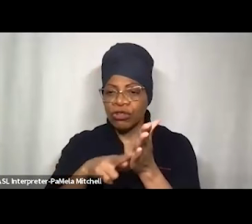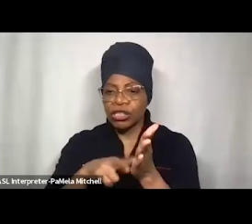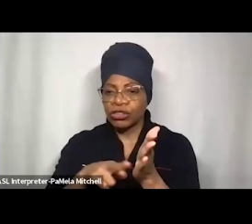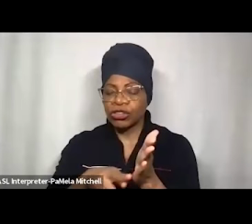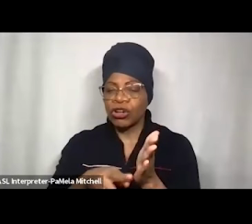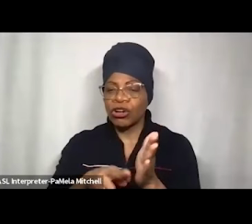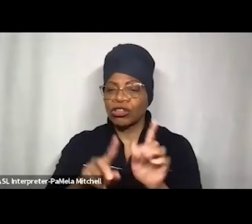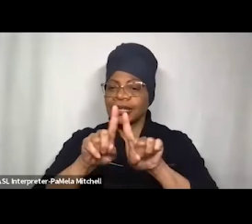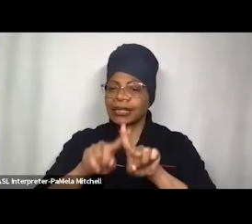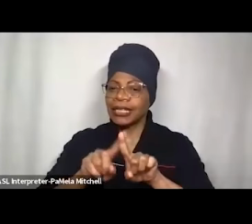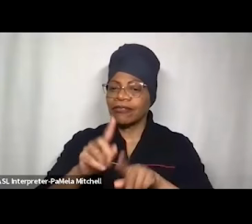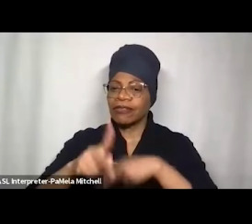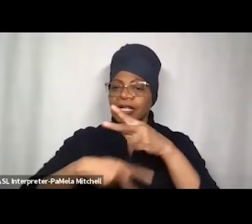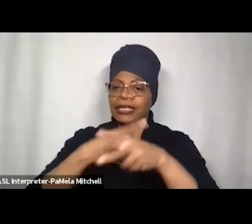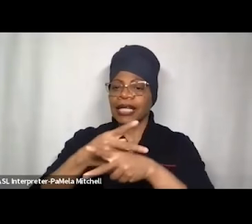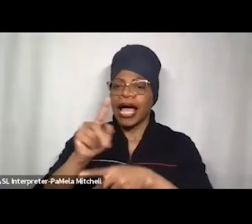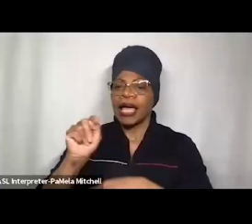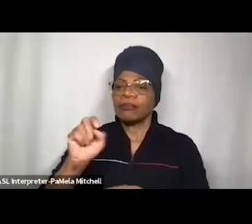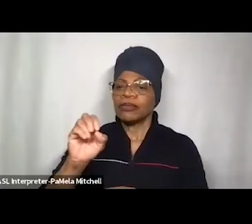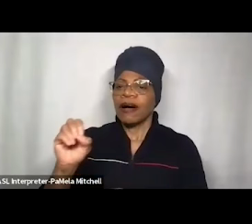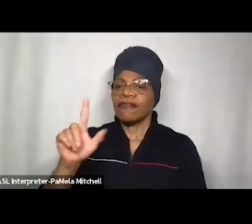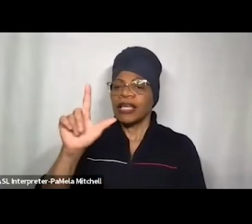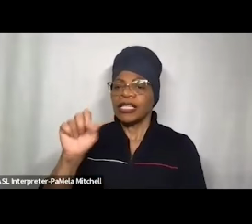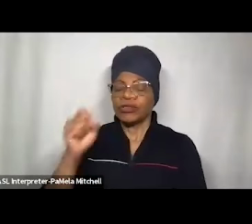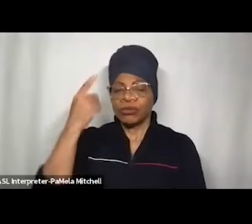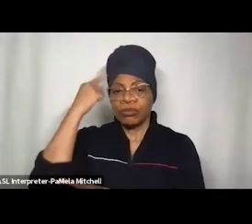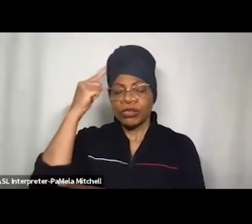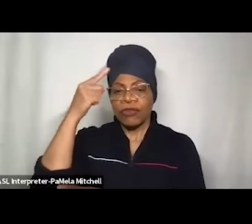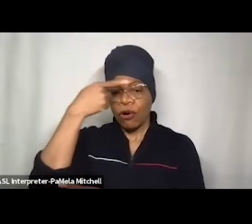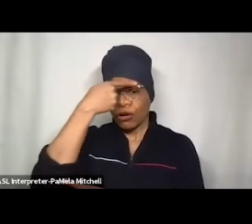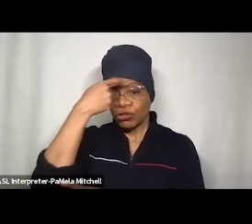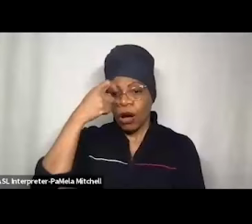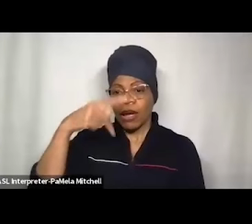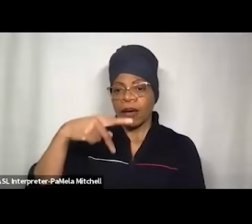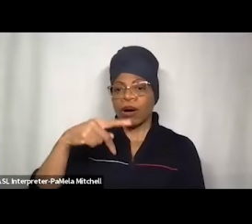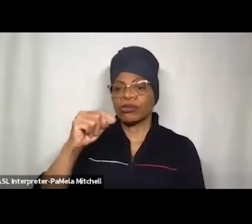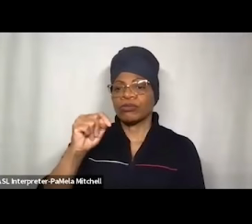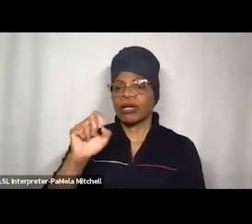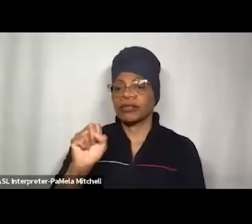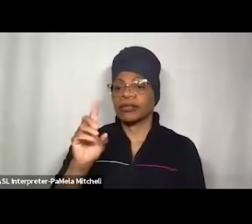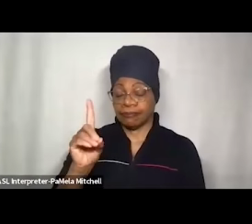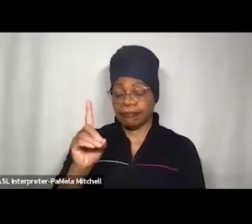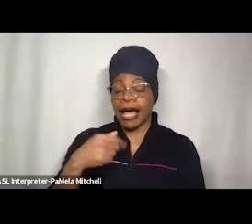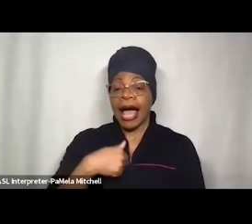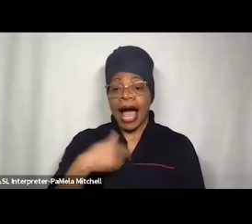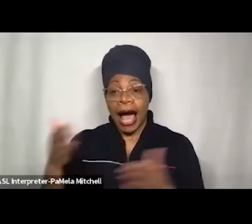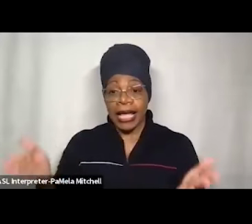for trauma and post-traumatic stress disorder. So I'd encourage you to look at these instruments in more detail.